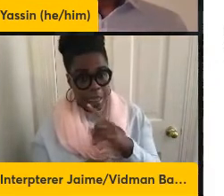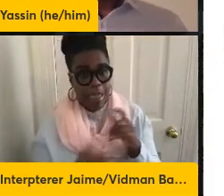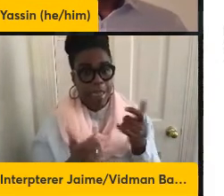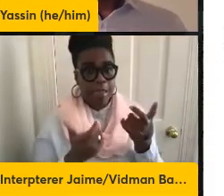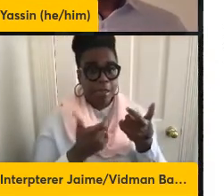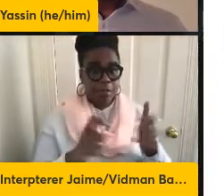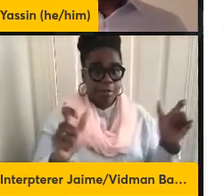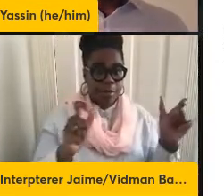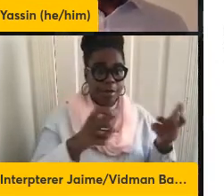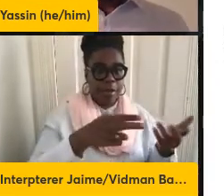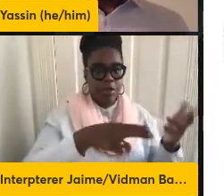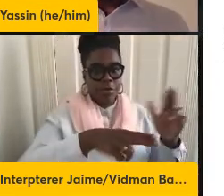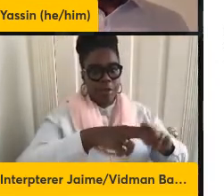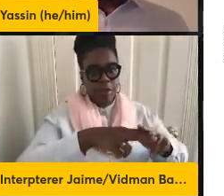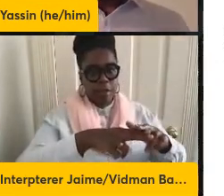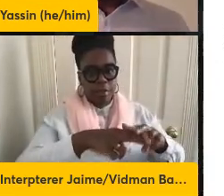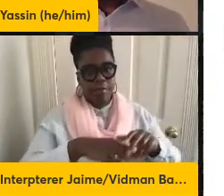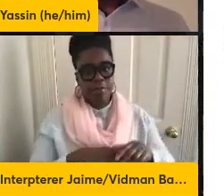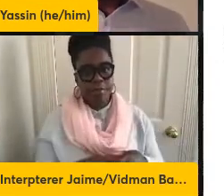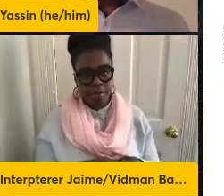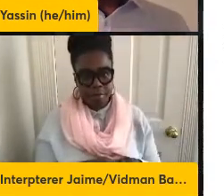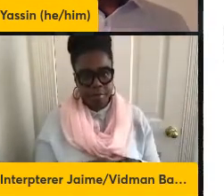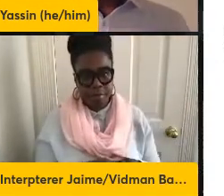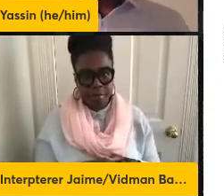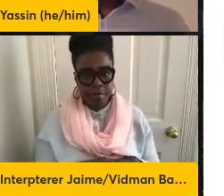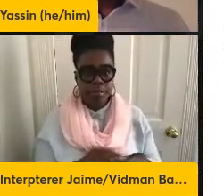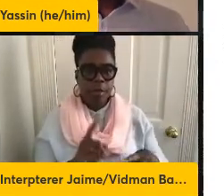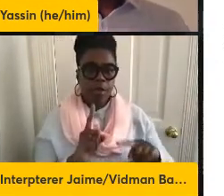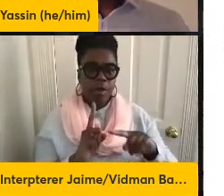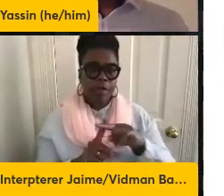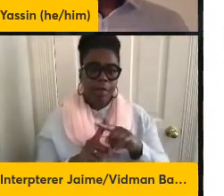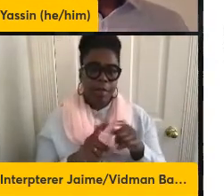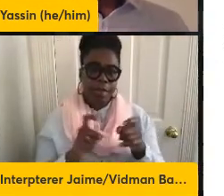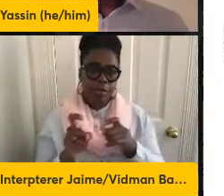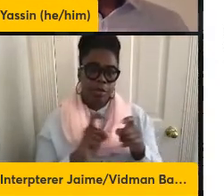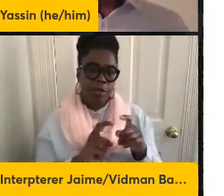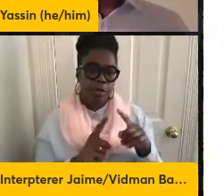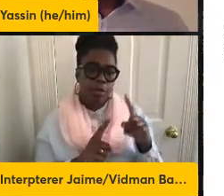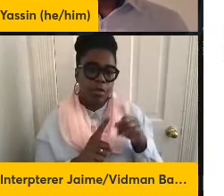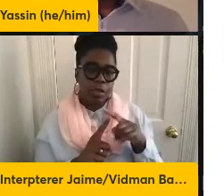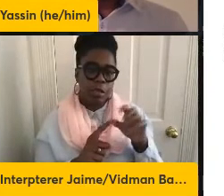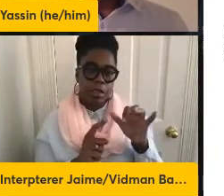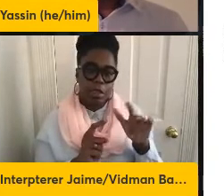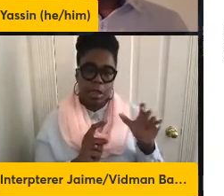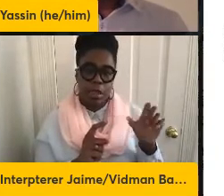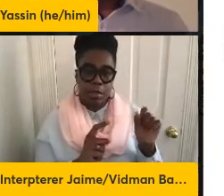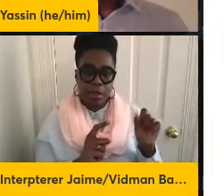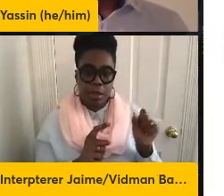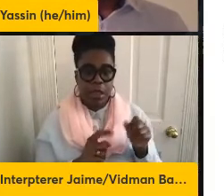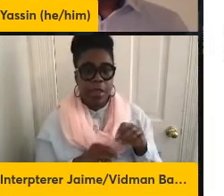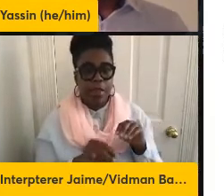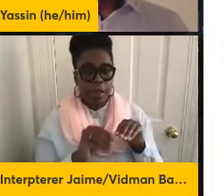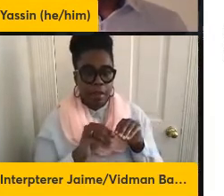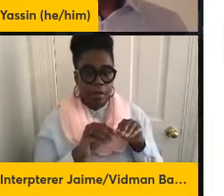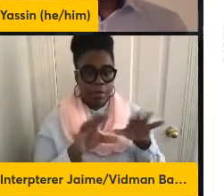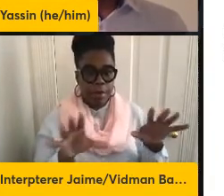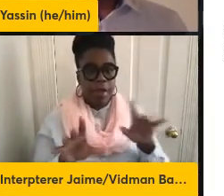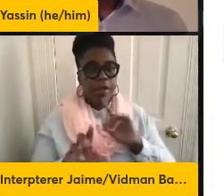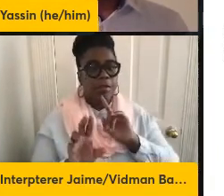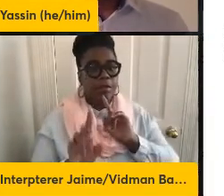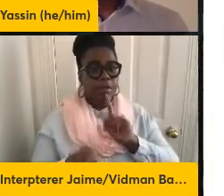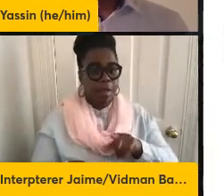increased. We have a positive control T cells, which we know they proliferate in response in diabetic mice, because they they